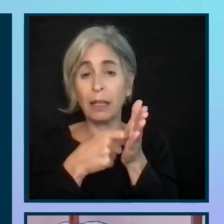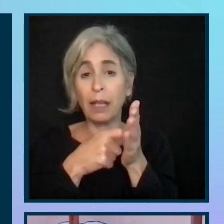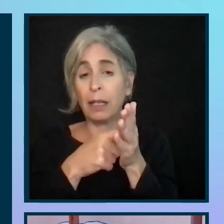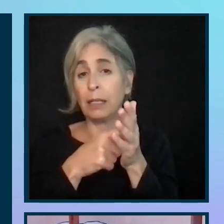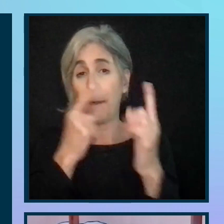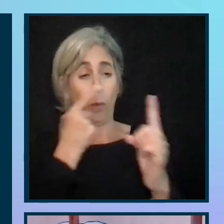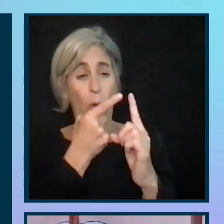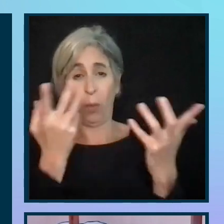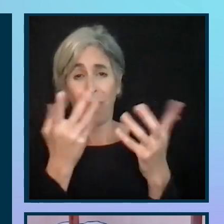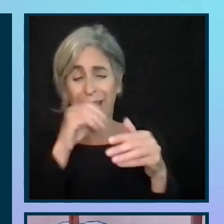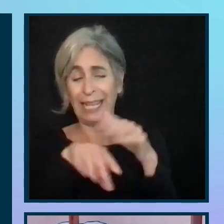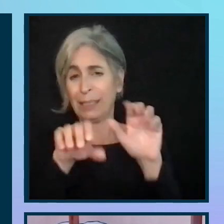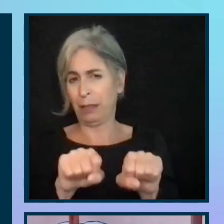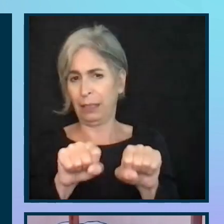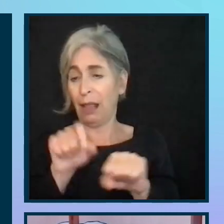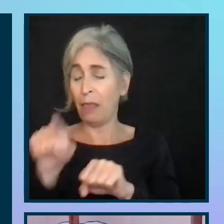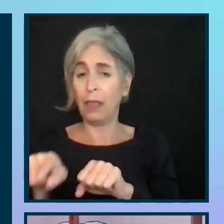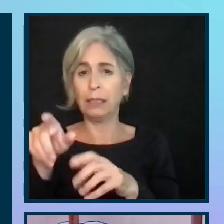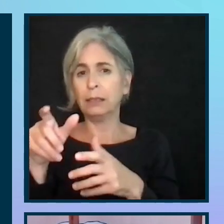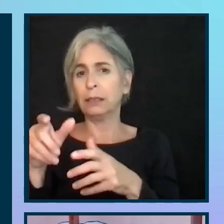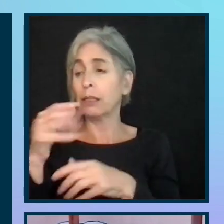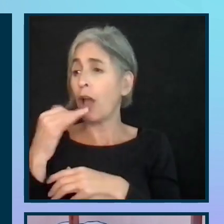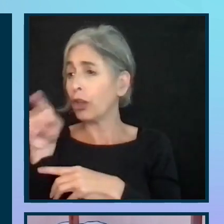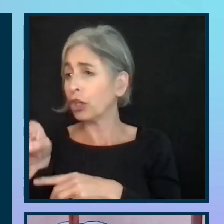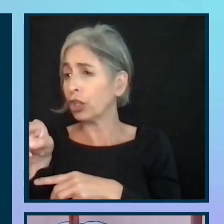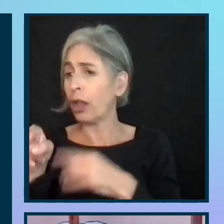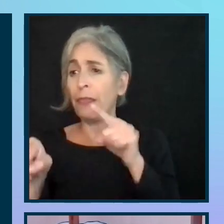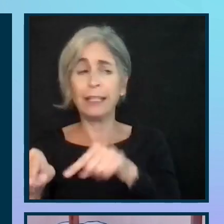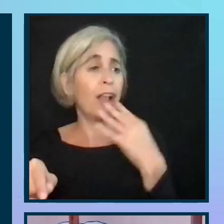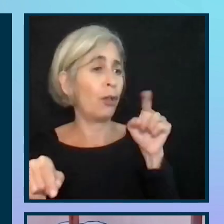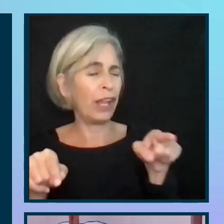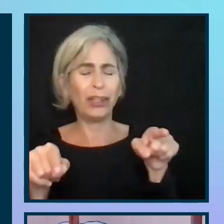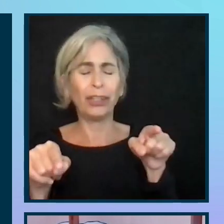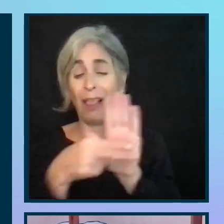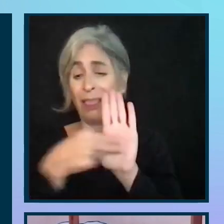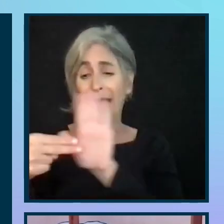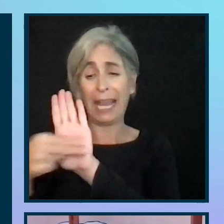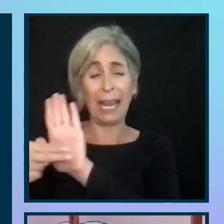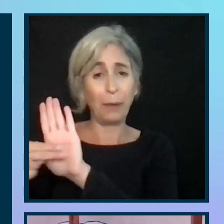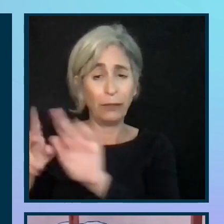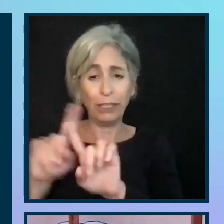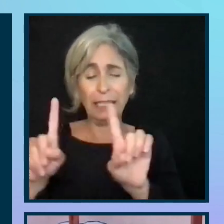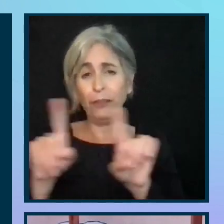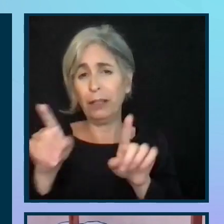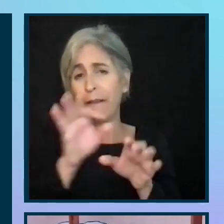such as this color is used here, or this color is used there. These are the labels for these different form fields and stuff like that.